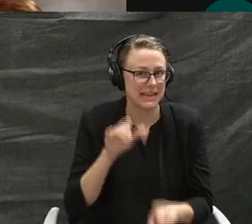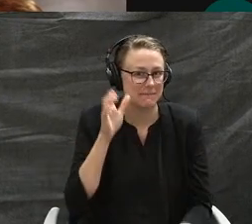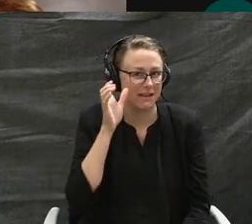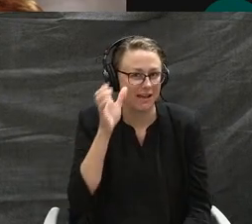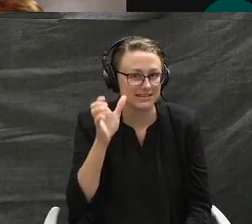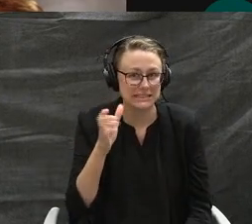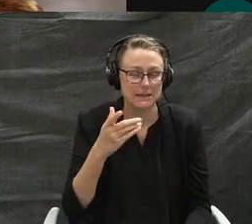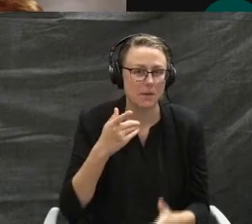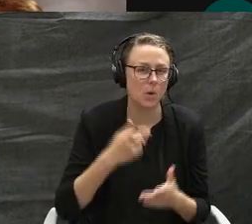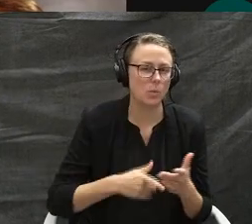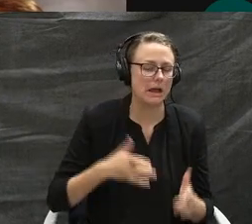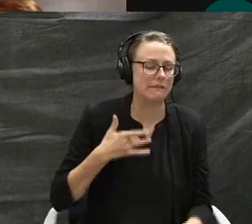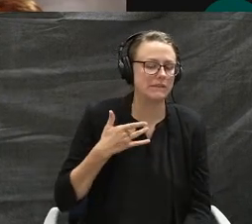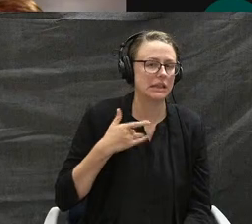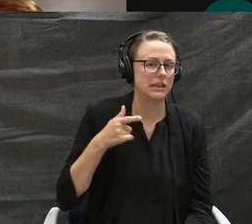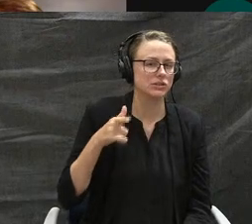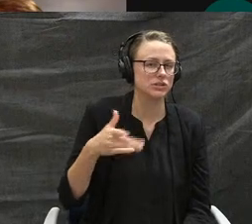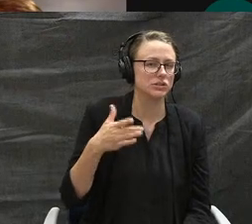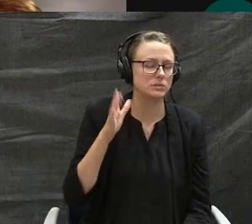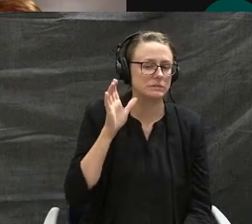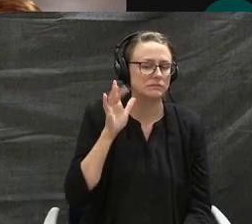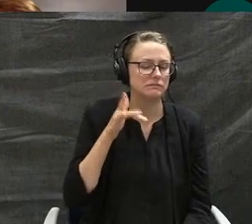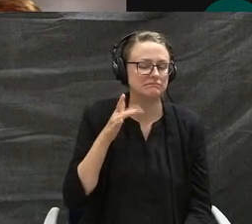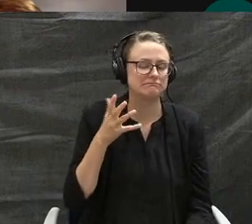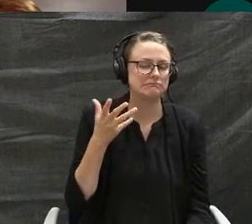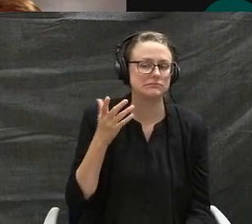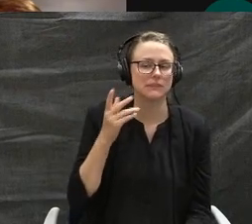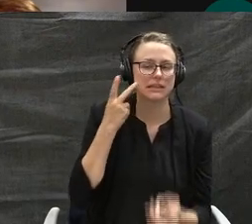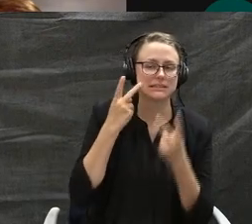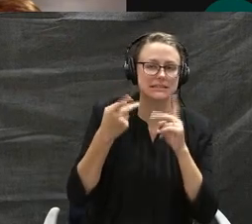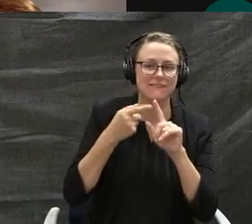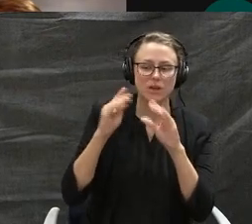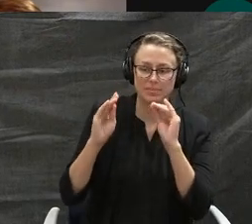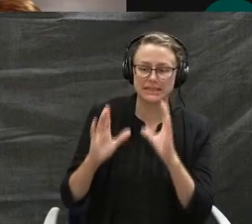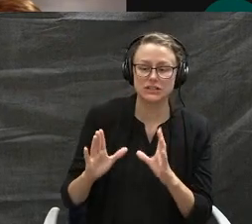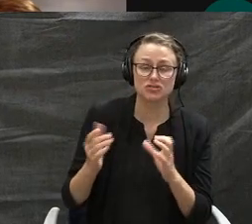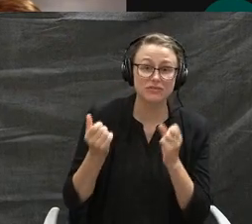sense are you getting from the teachers about the amount of